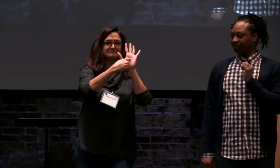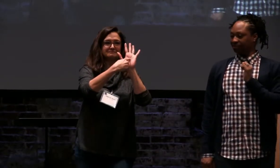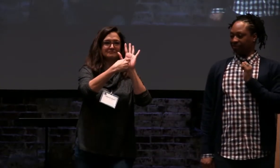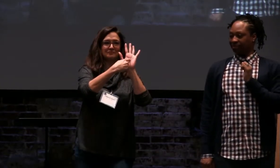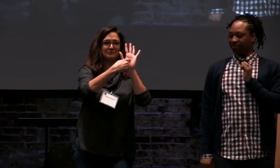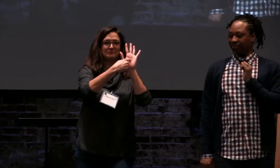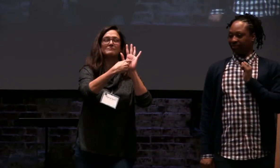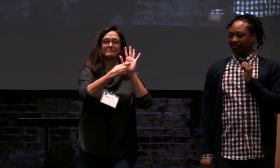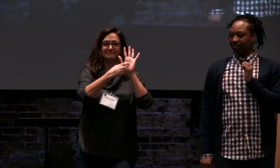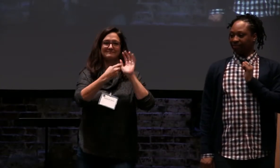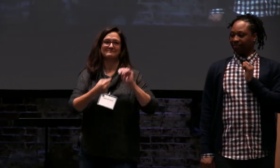and represent.